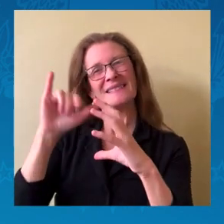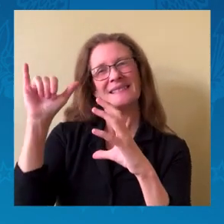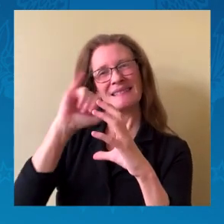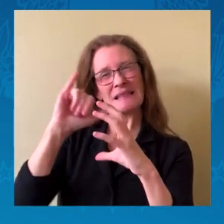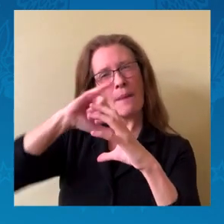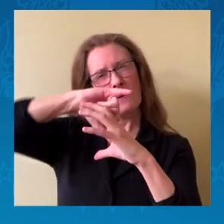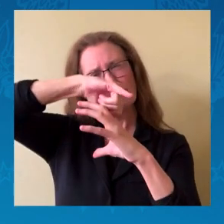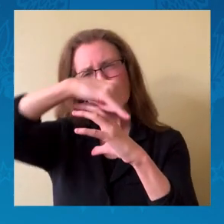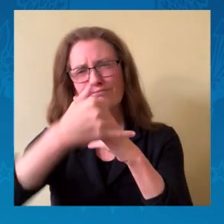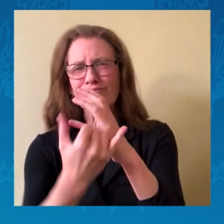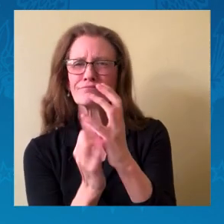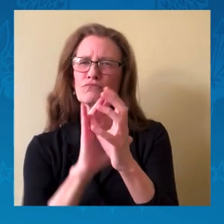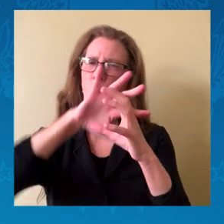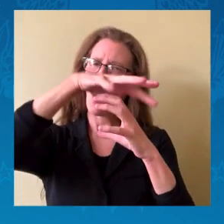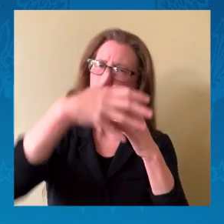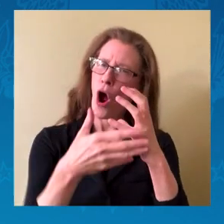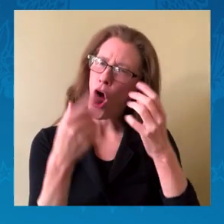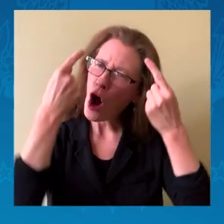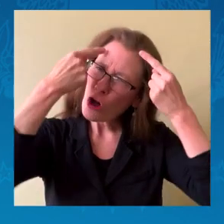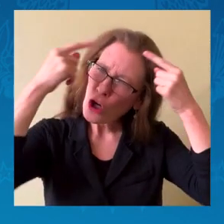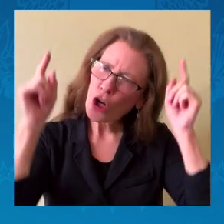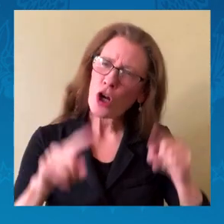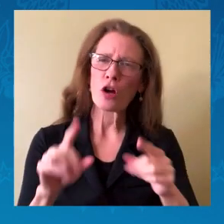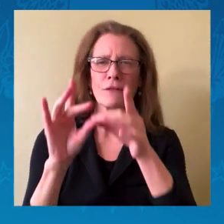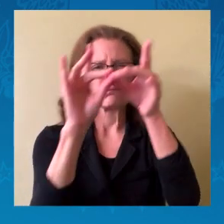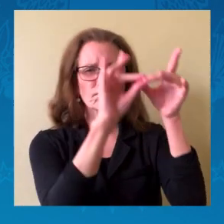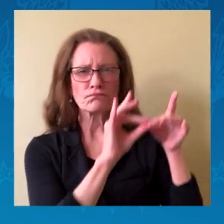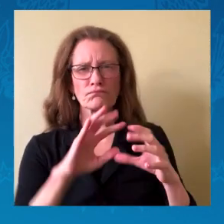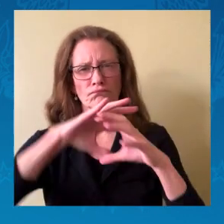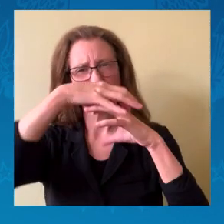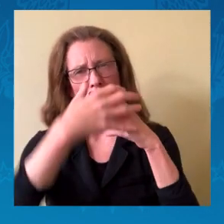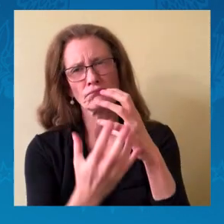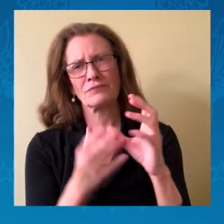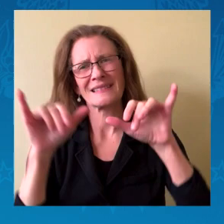that relates to debris and congestion and all that. So thank you, Mr. Secretary.